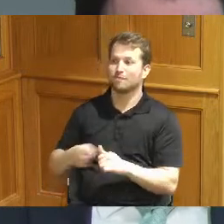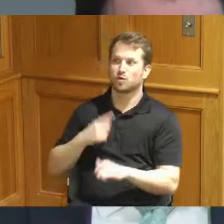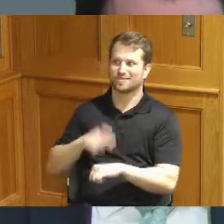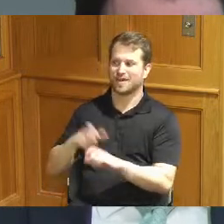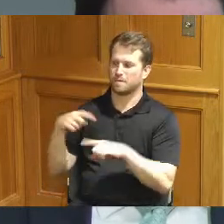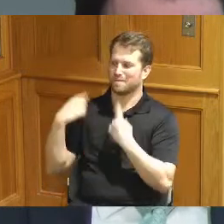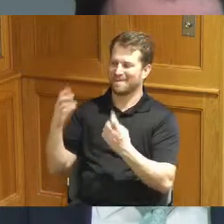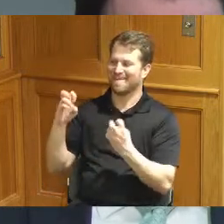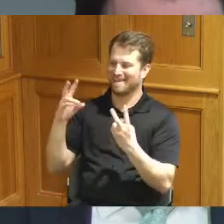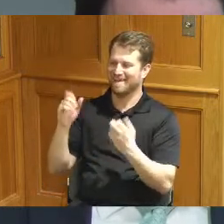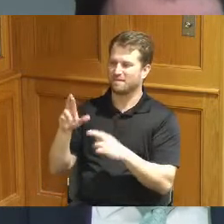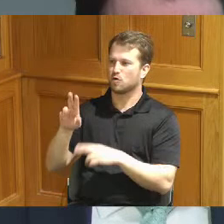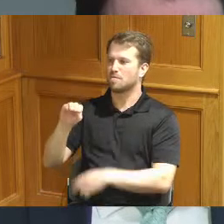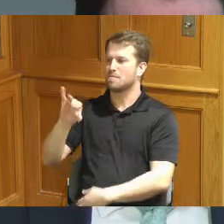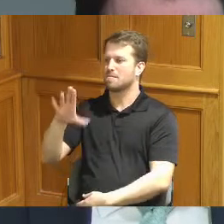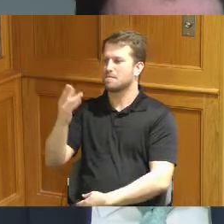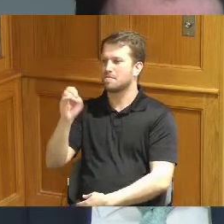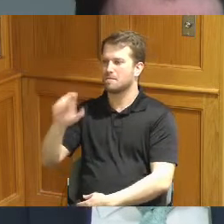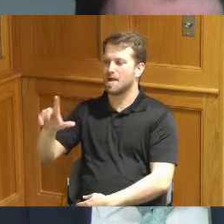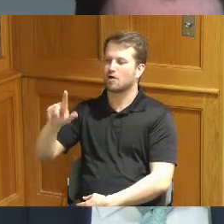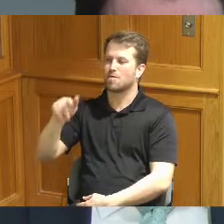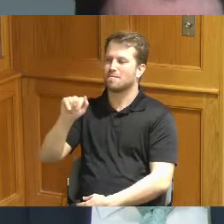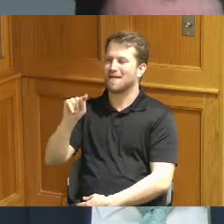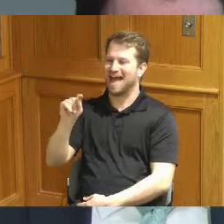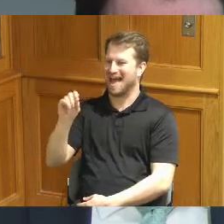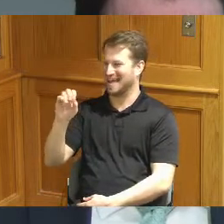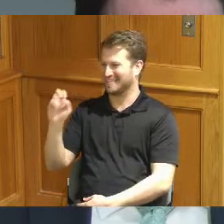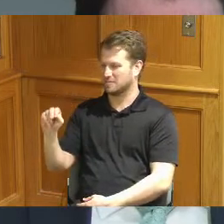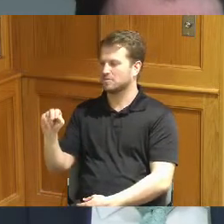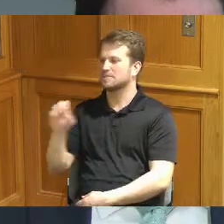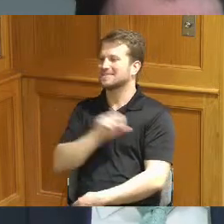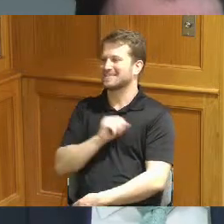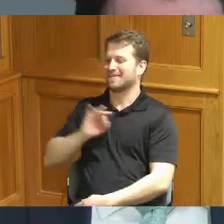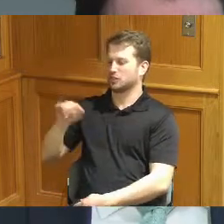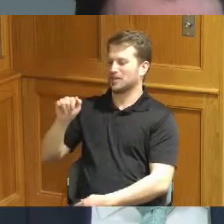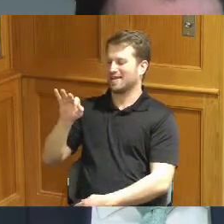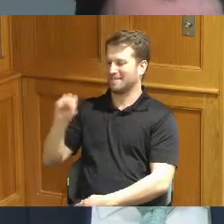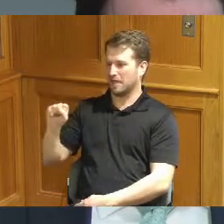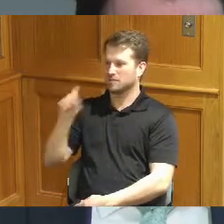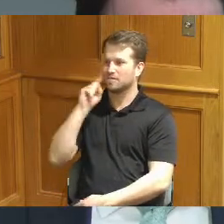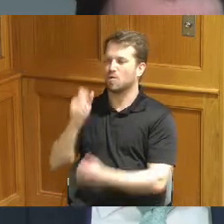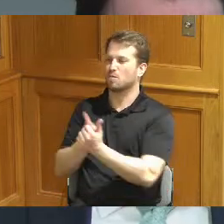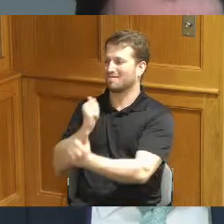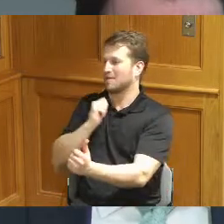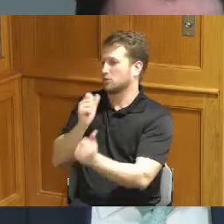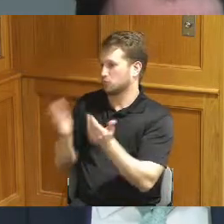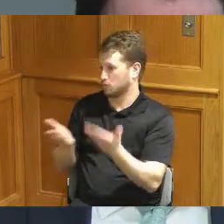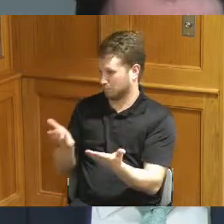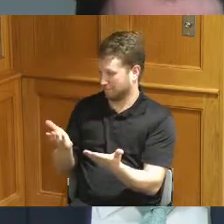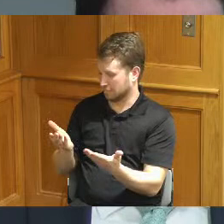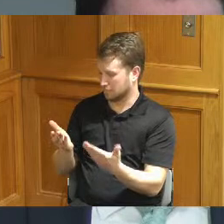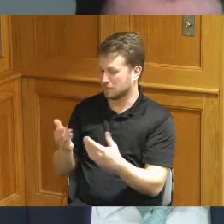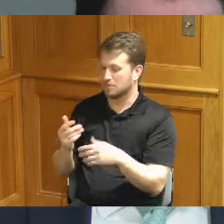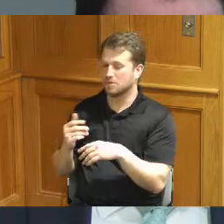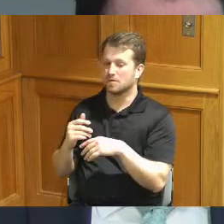the help of Michael Patton and the staff at JFS at an RFP for preventative Services to help ensure